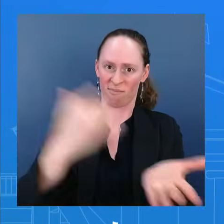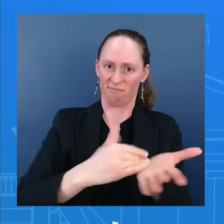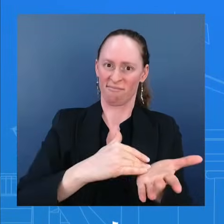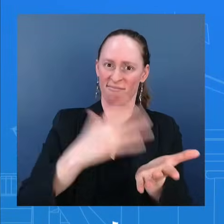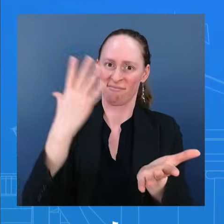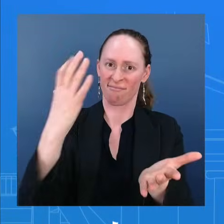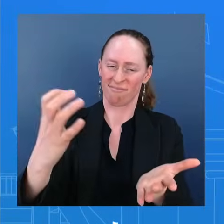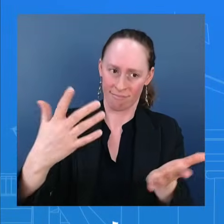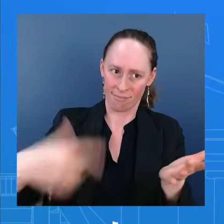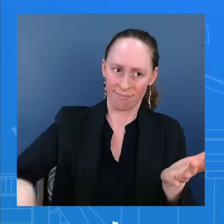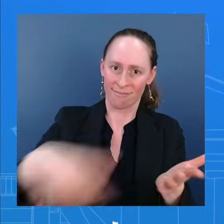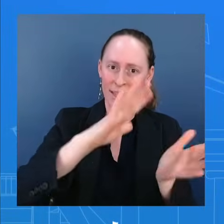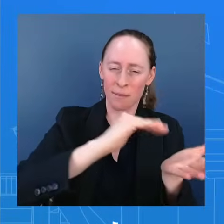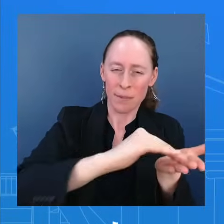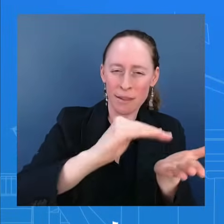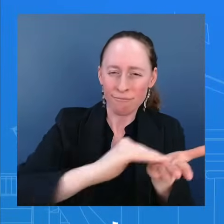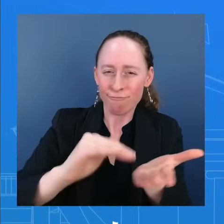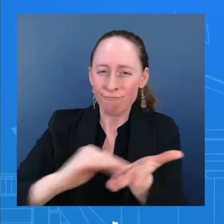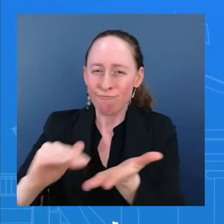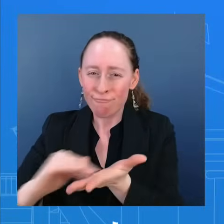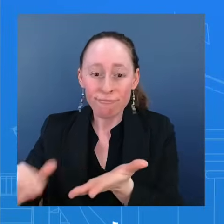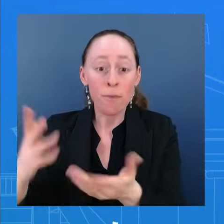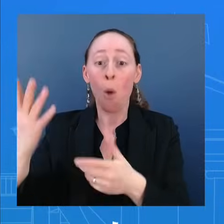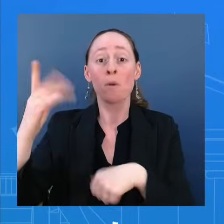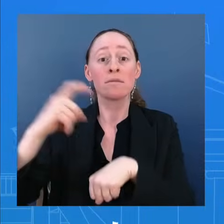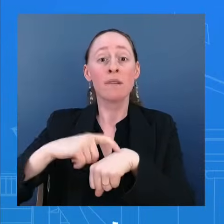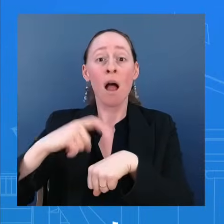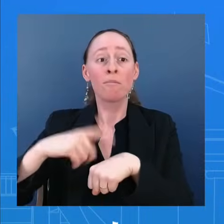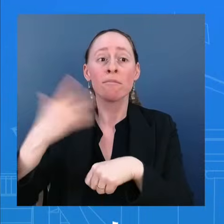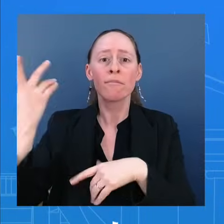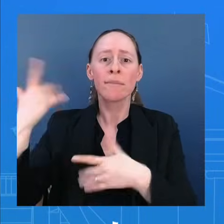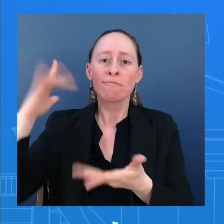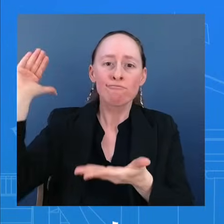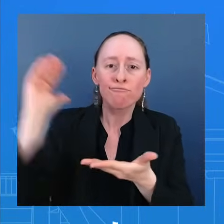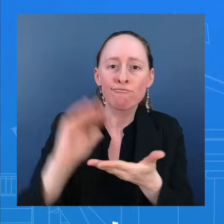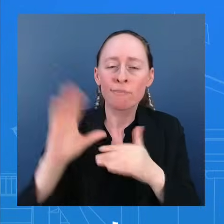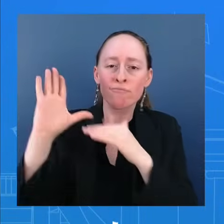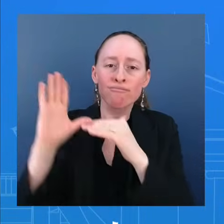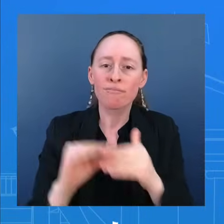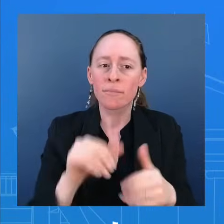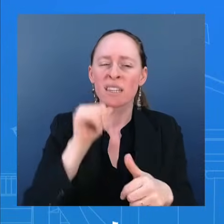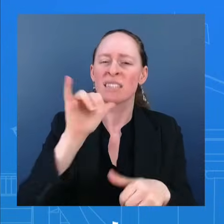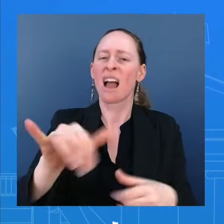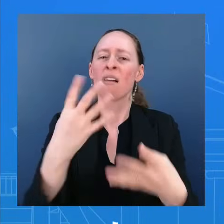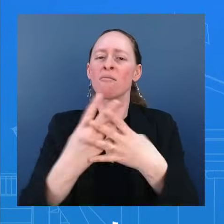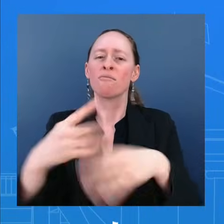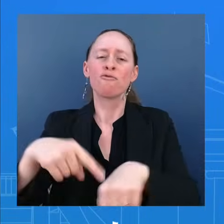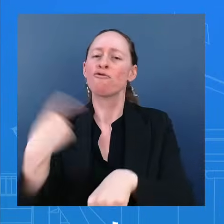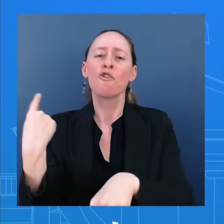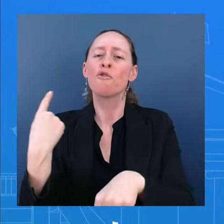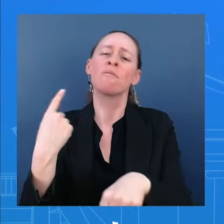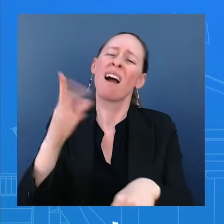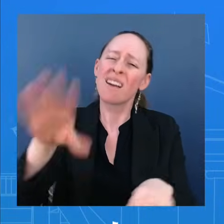their commutation -- I think it's important. I think it's important about second chances, giving people second chances.